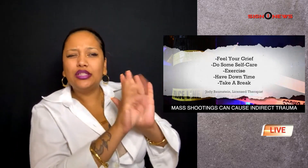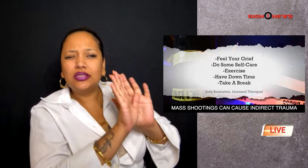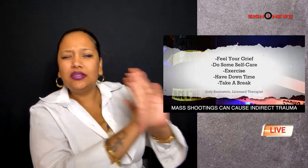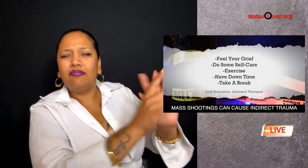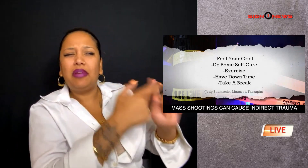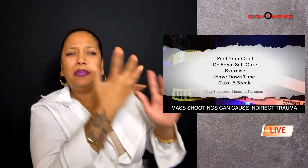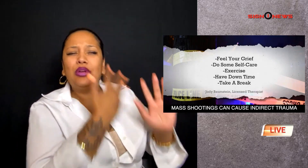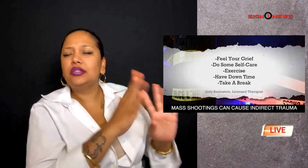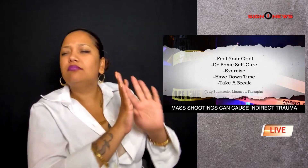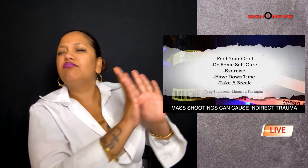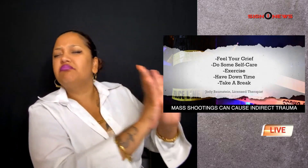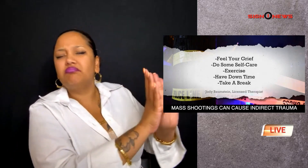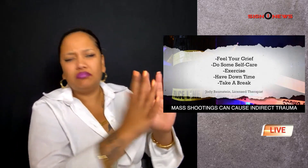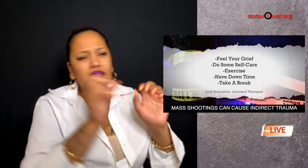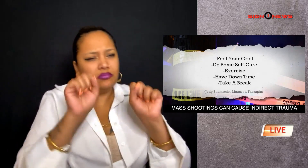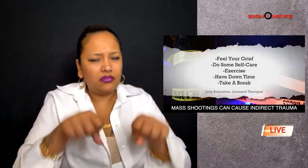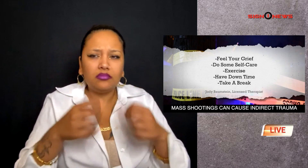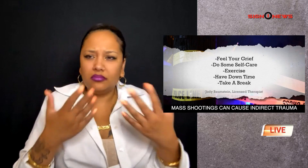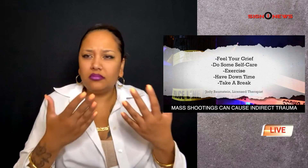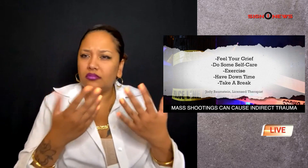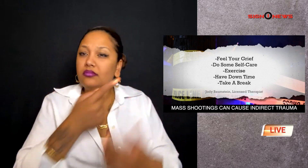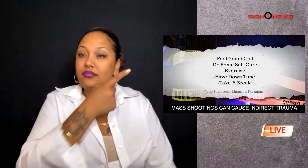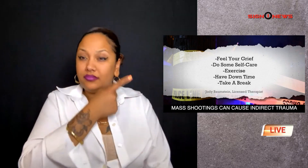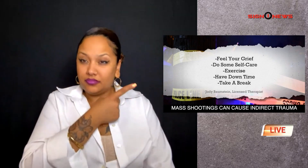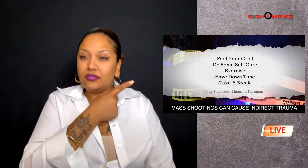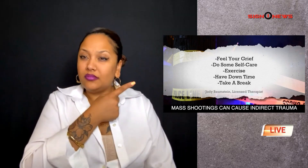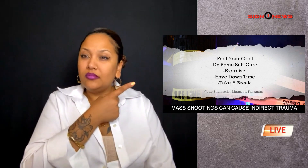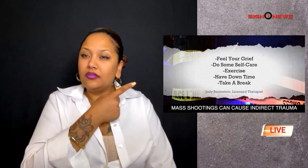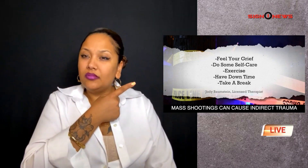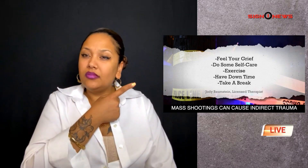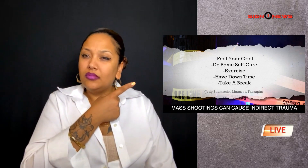can take a break from looking at videos and pictures of the tragedies